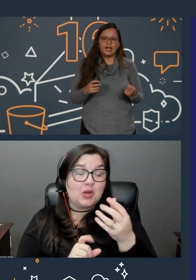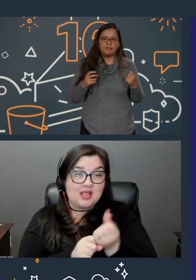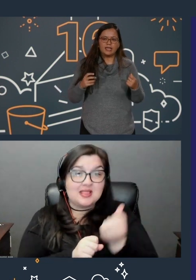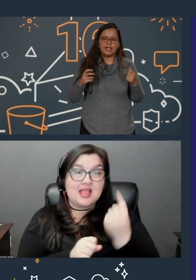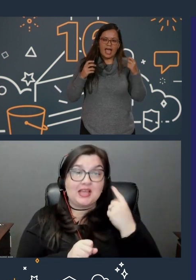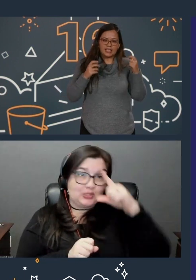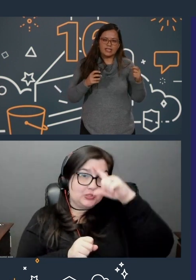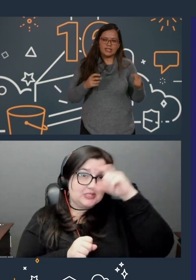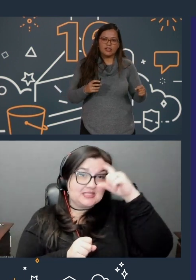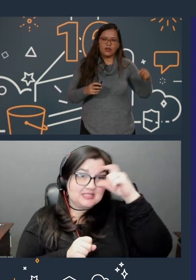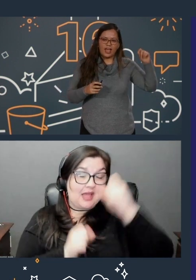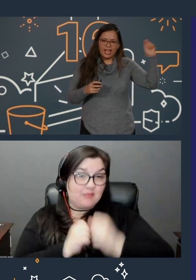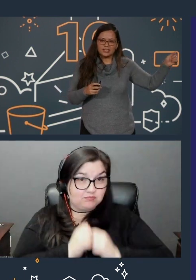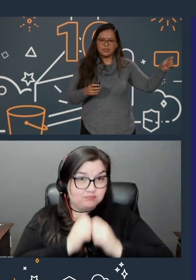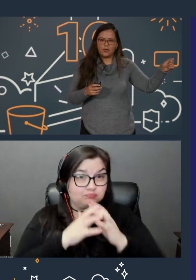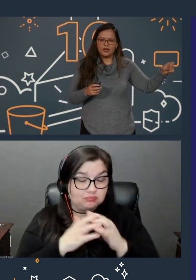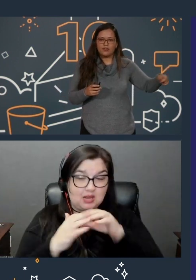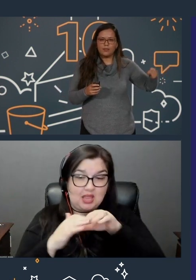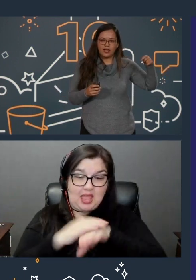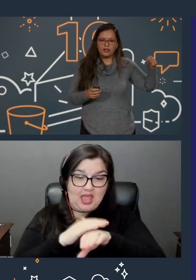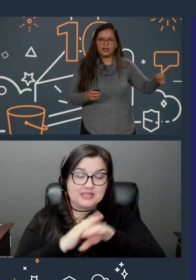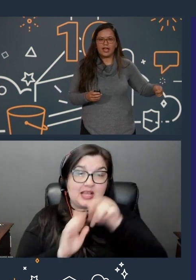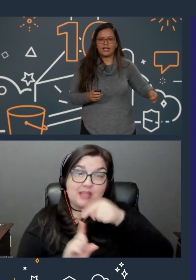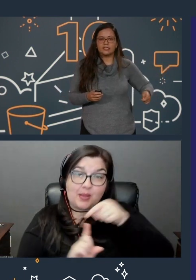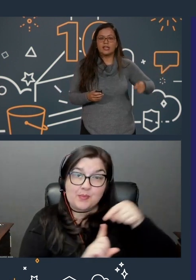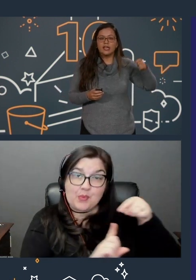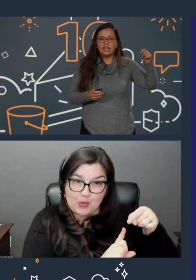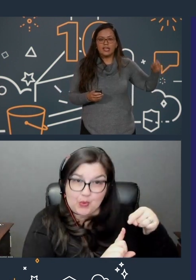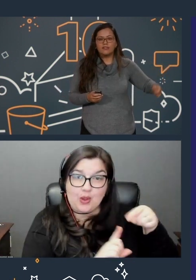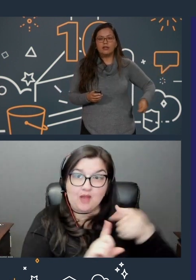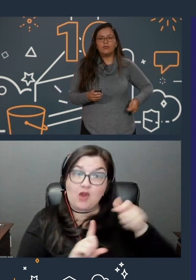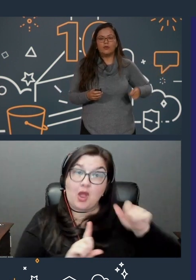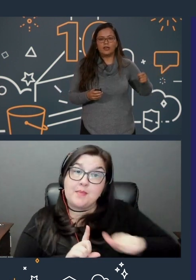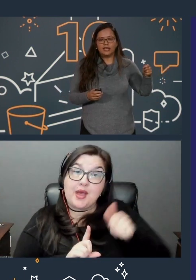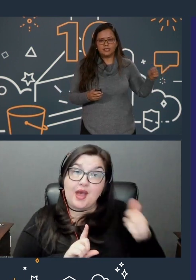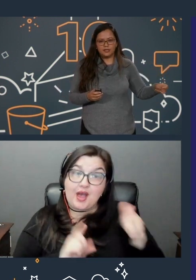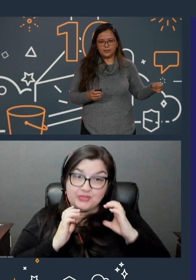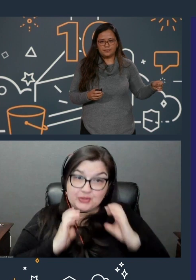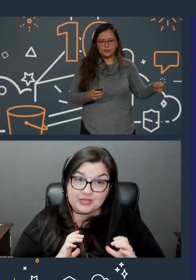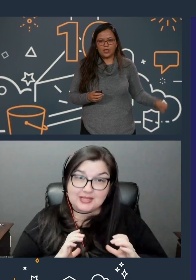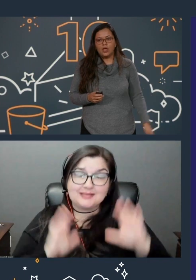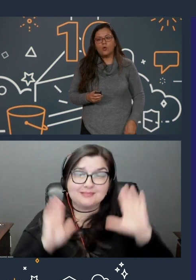that makes accessing your access point from other clients even more easier.